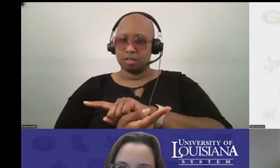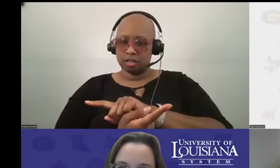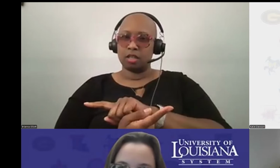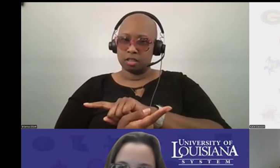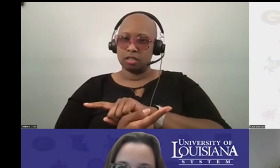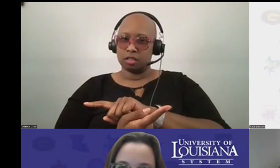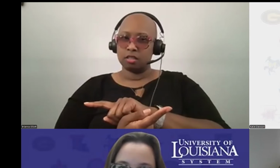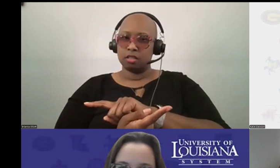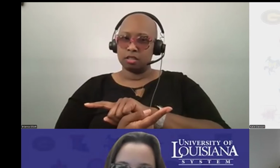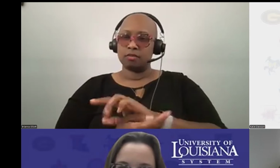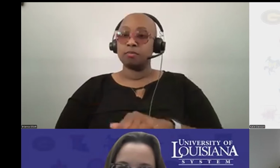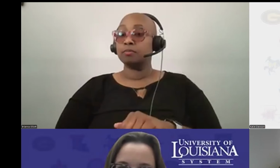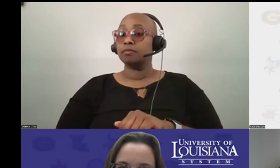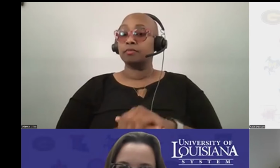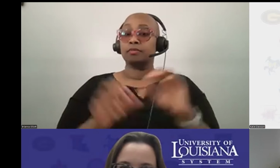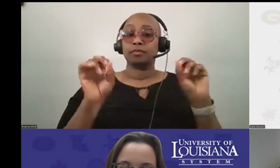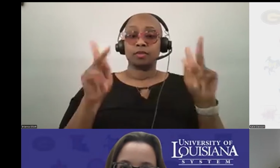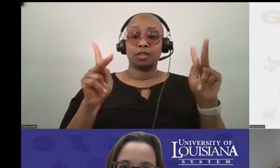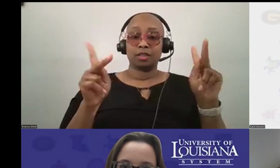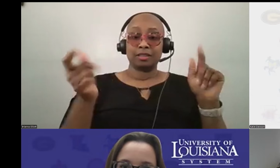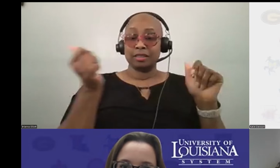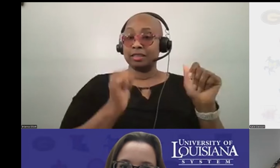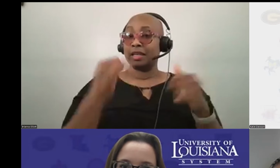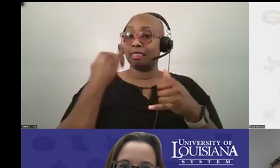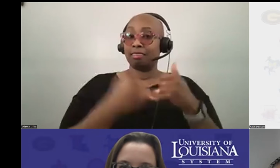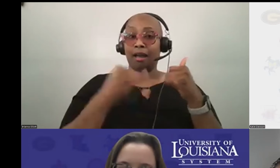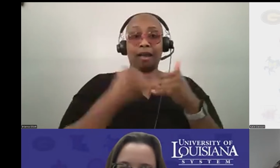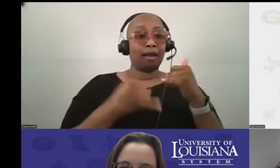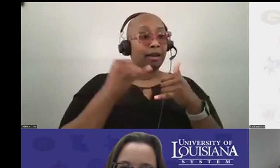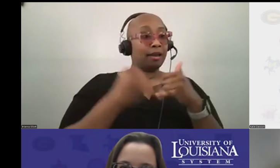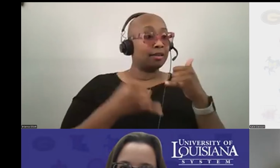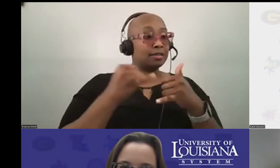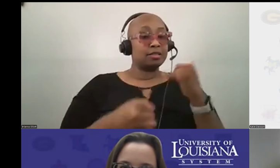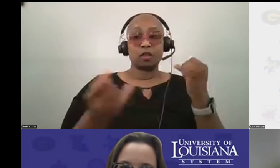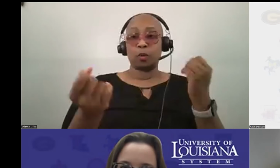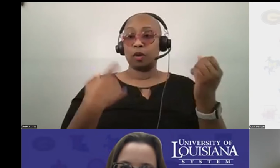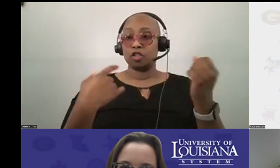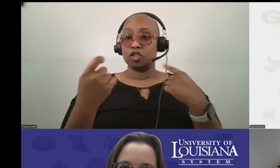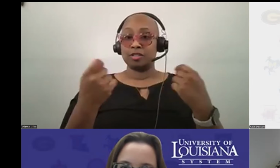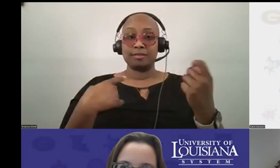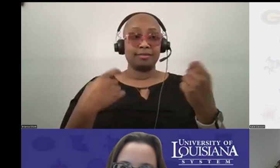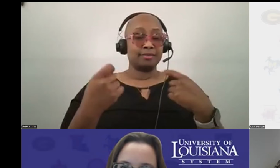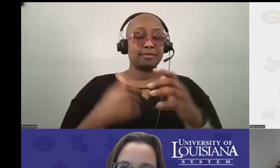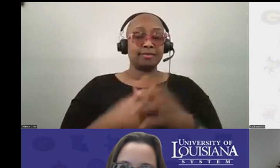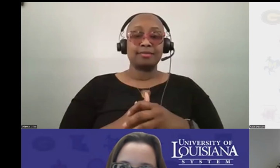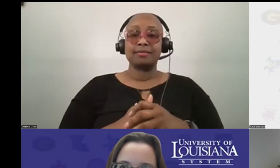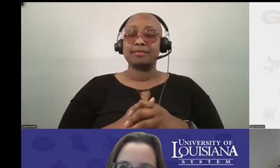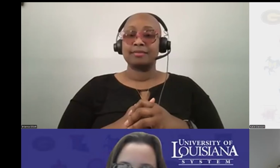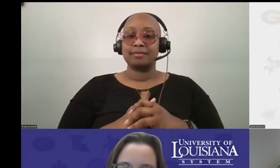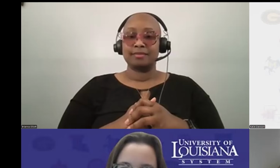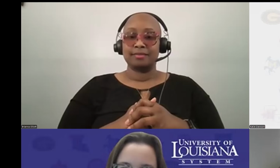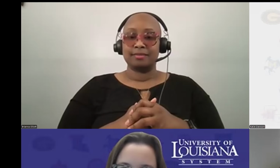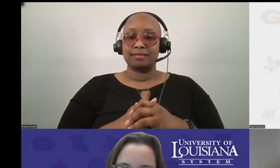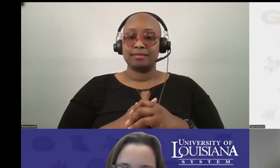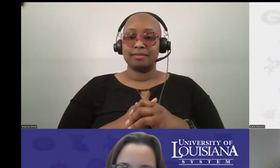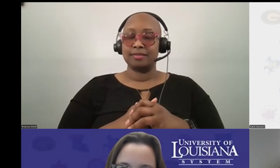All right. Any last burning questions? Last minute or two.